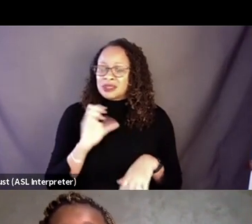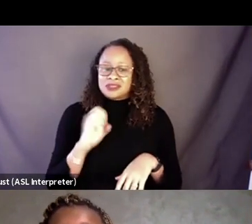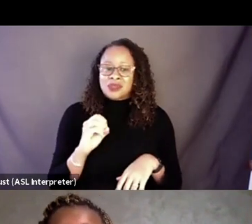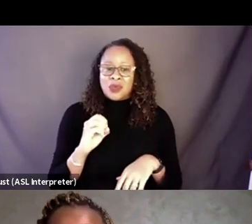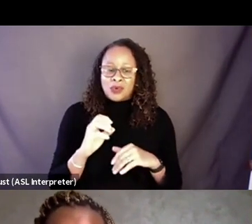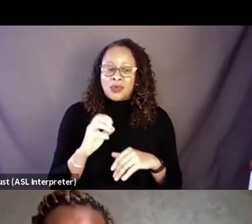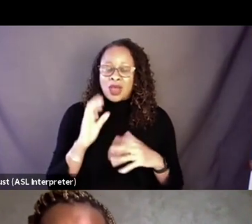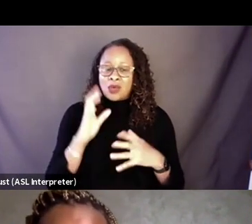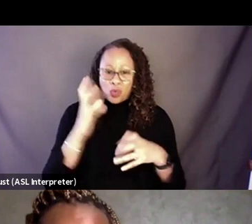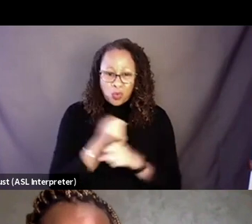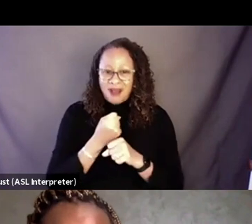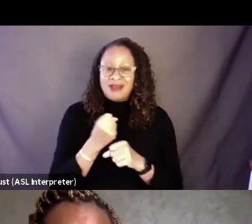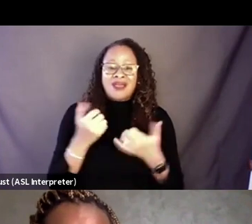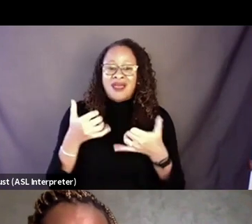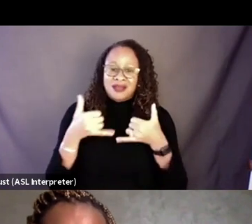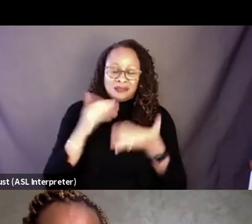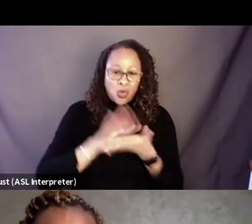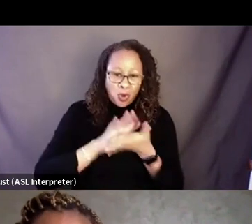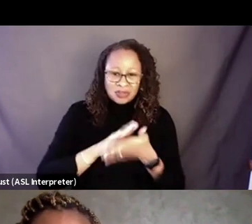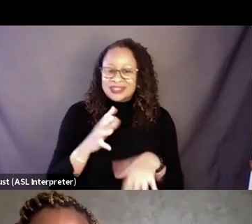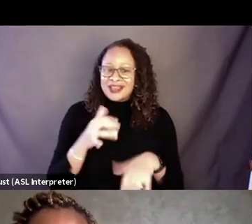people who have won Emmys and then we are the two Africans